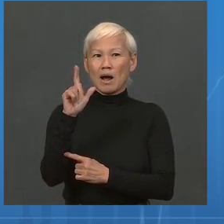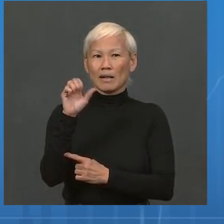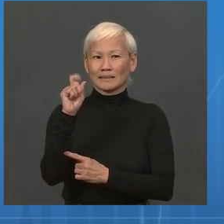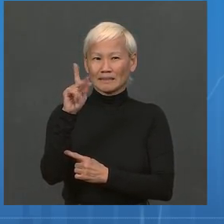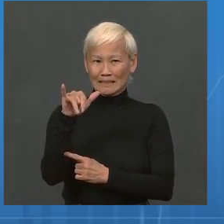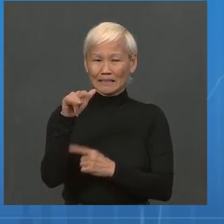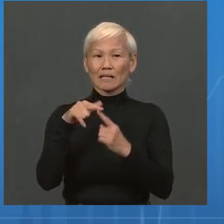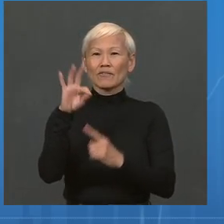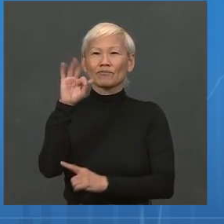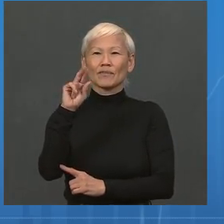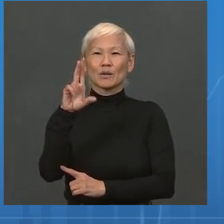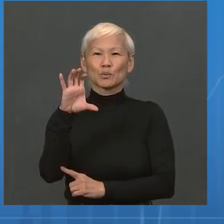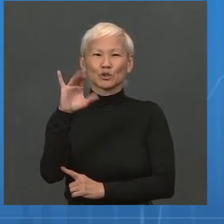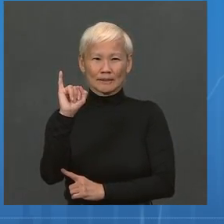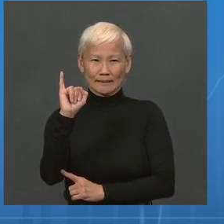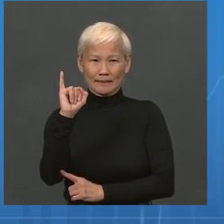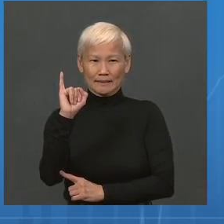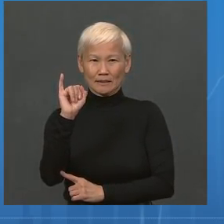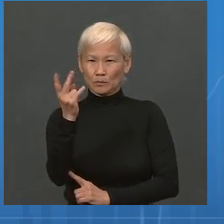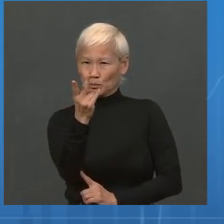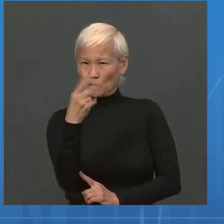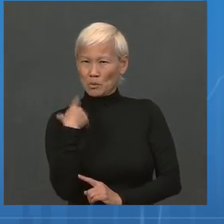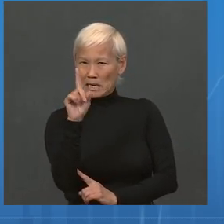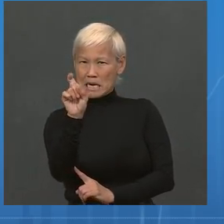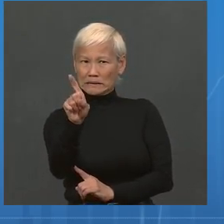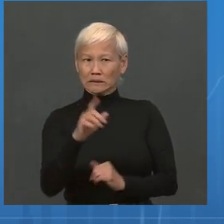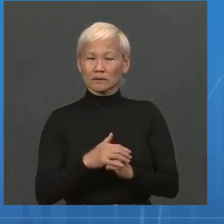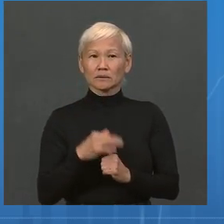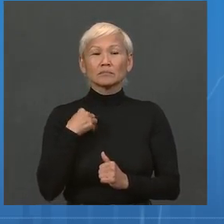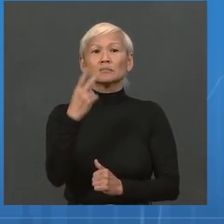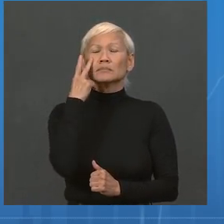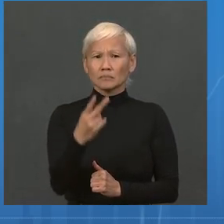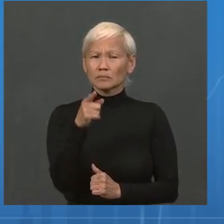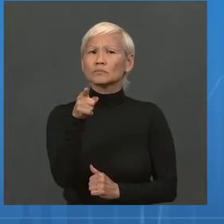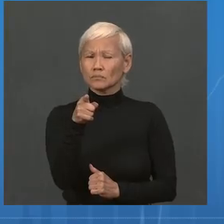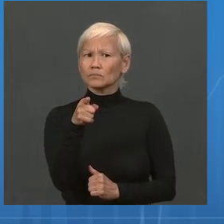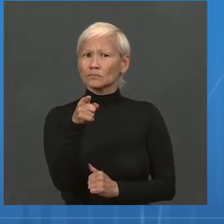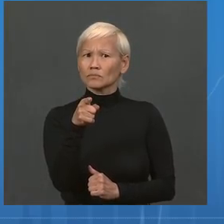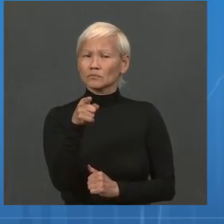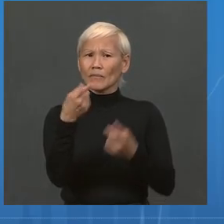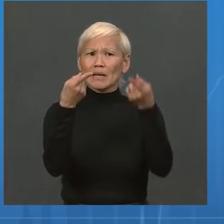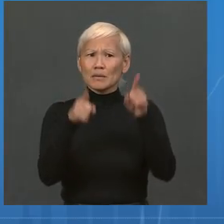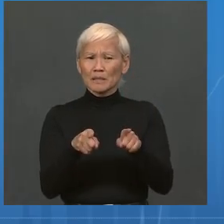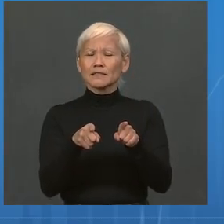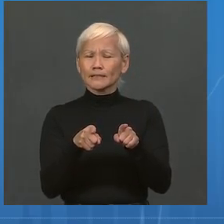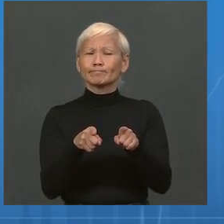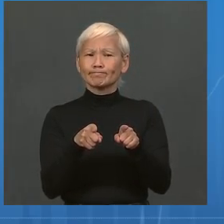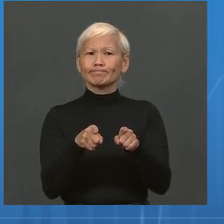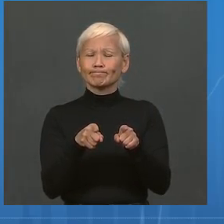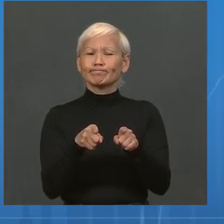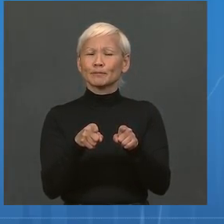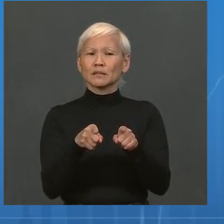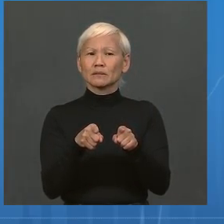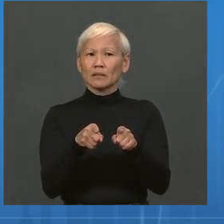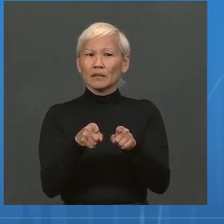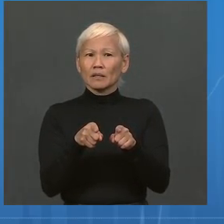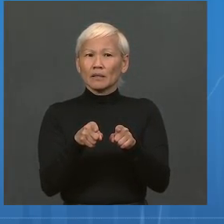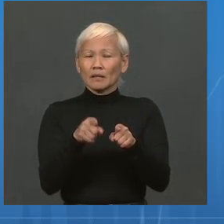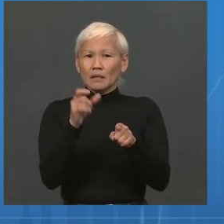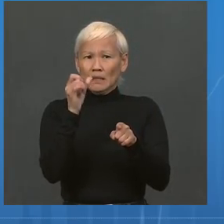It's been well documented that a natural SAR-Cov-2 infection offers some protection, natural immunity to the coronavirus.